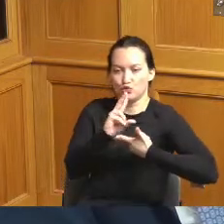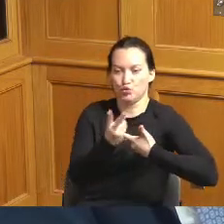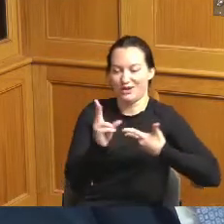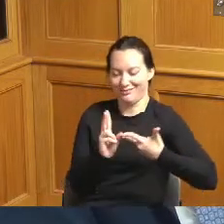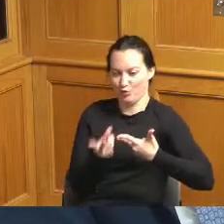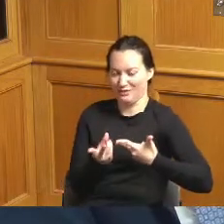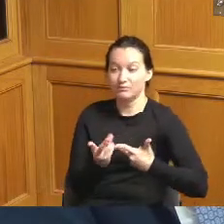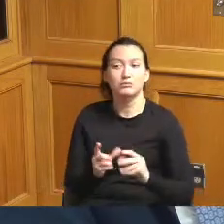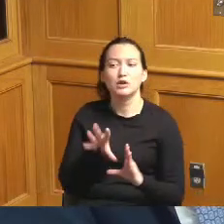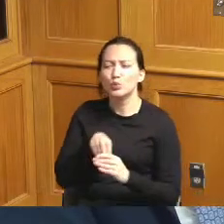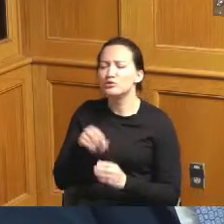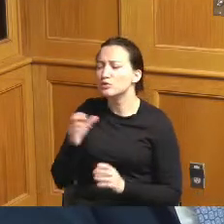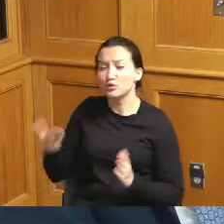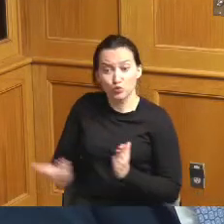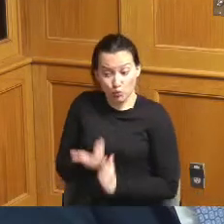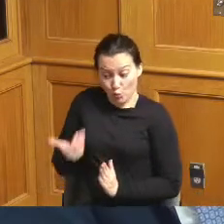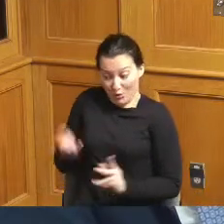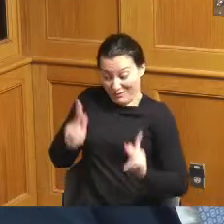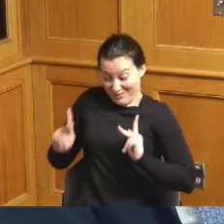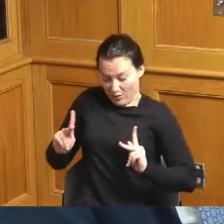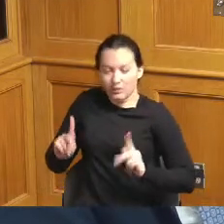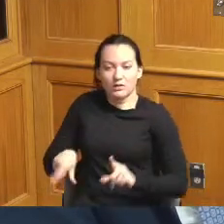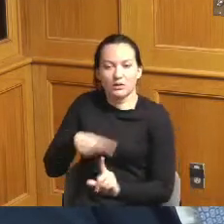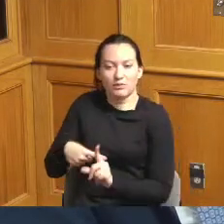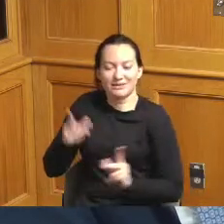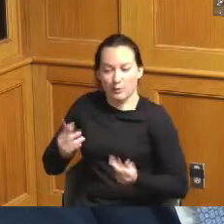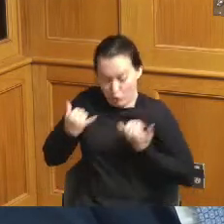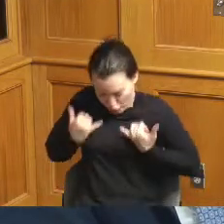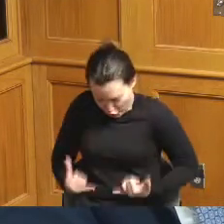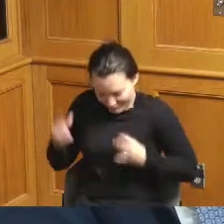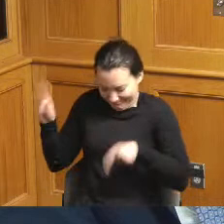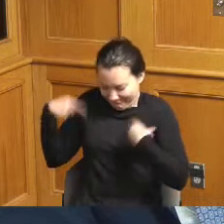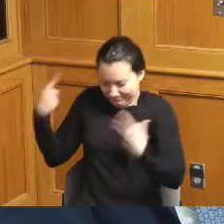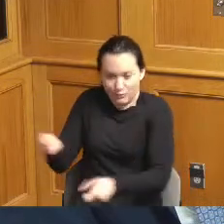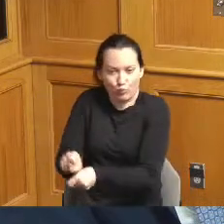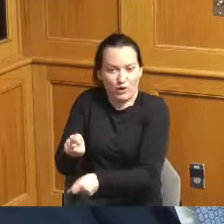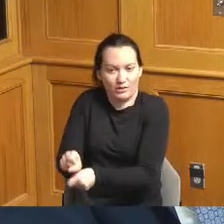includes not only the new people coming in the door but the people currently in those positions